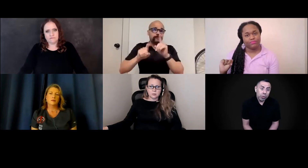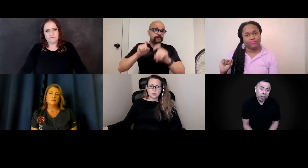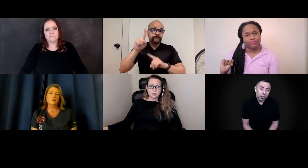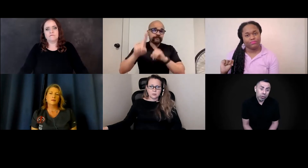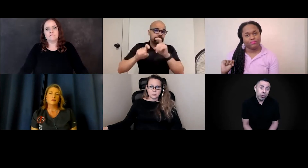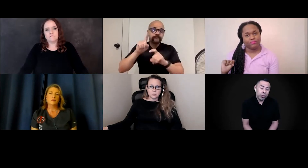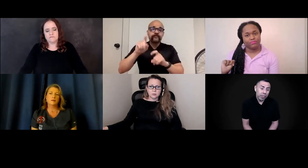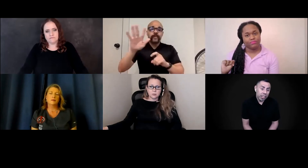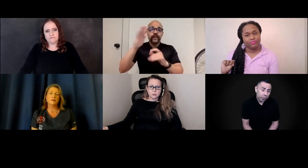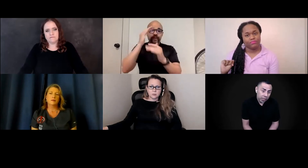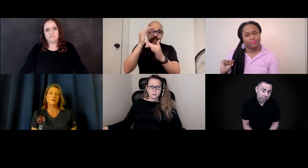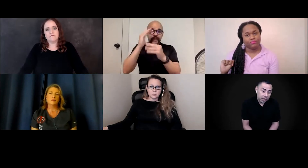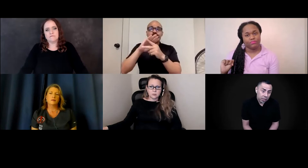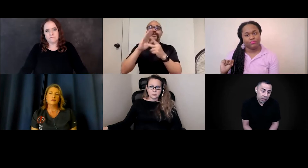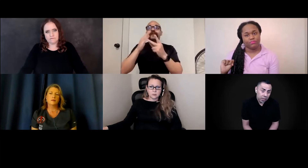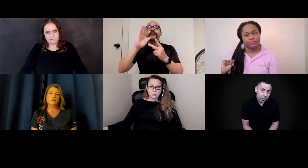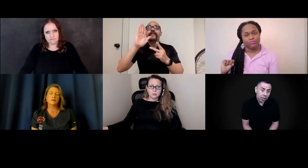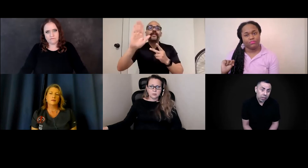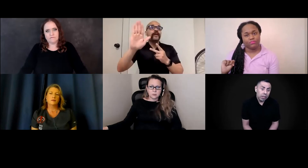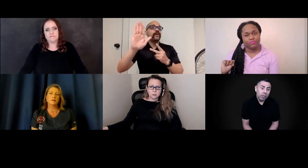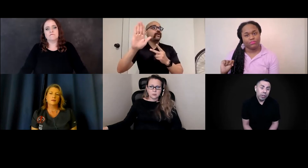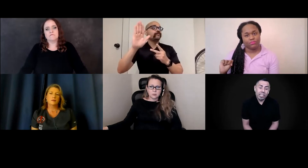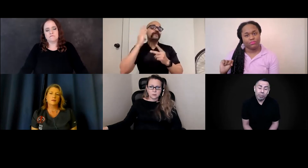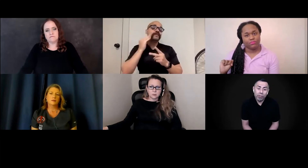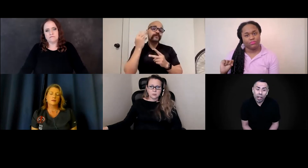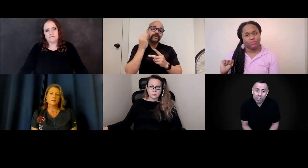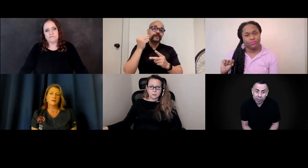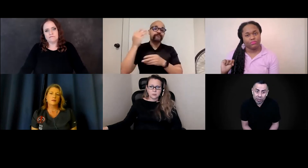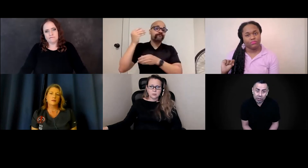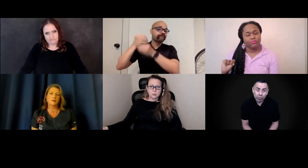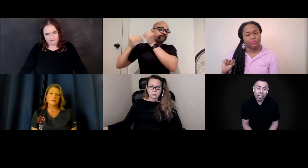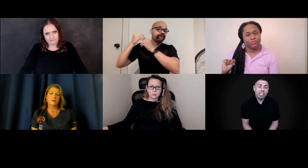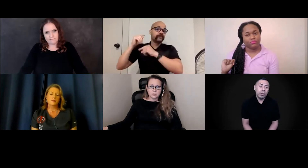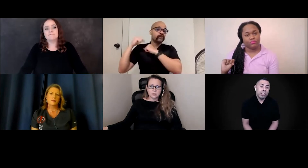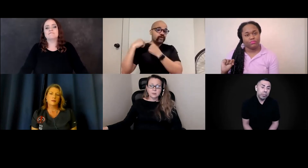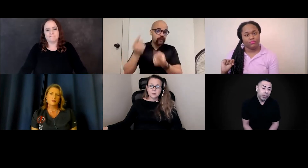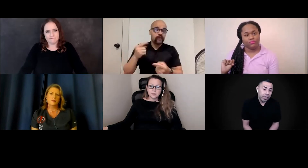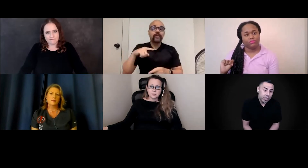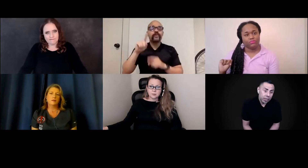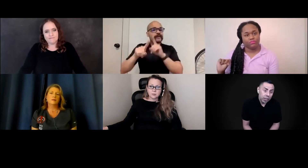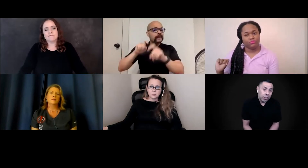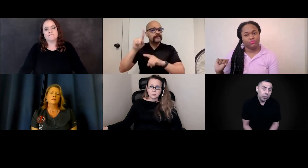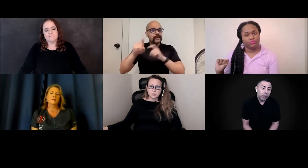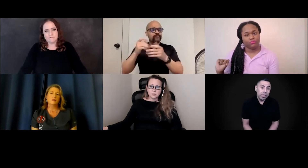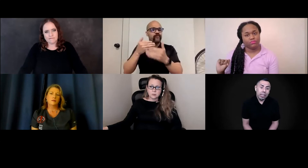But we also go through a vetting process. We ask about philosophy. We ask about experience.